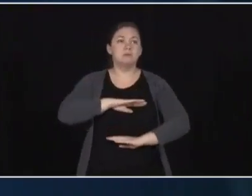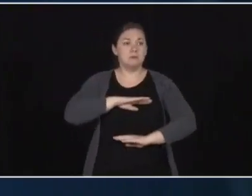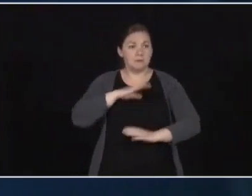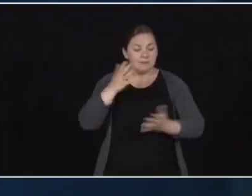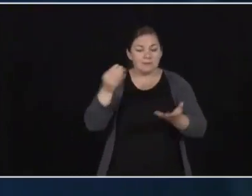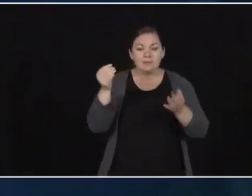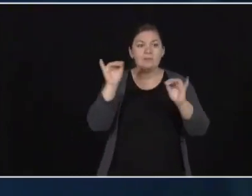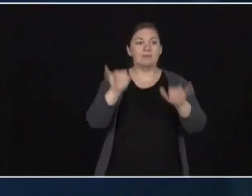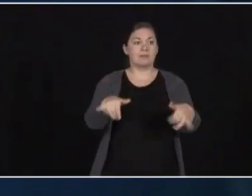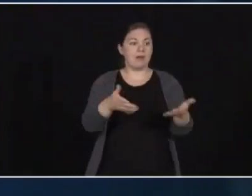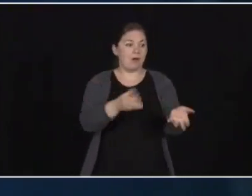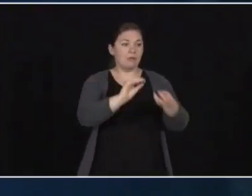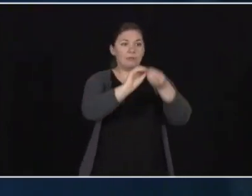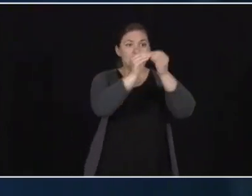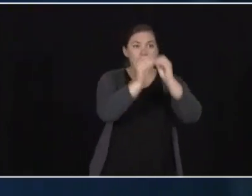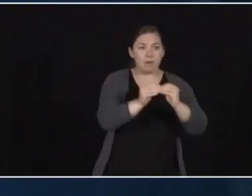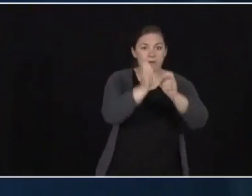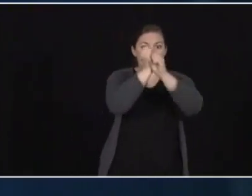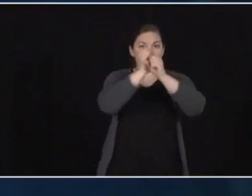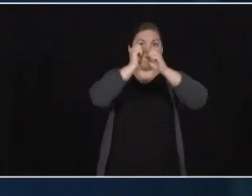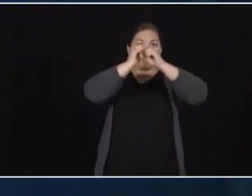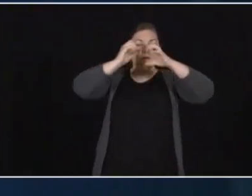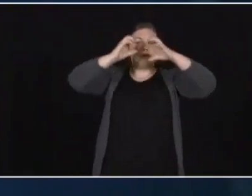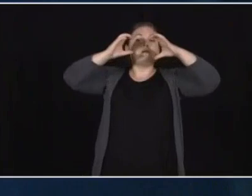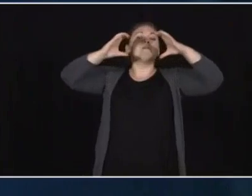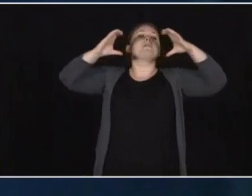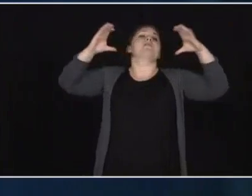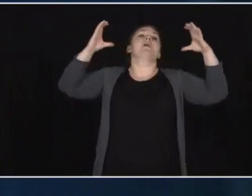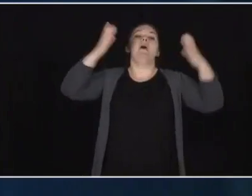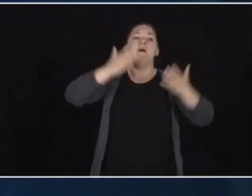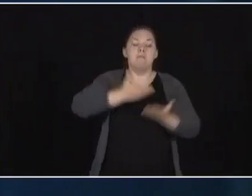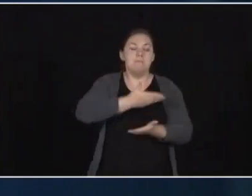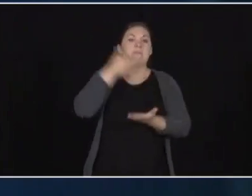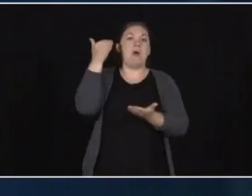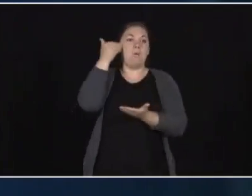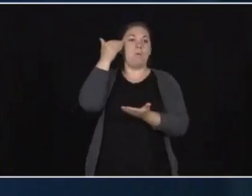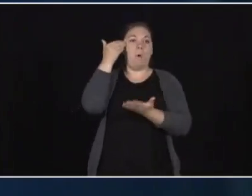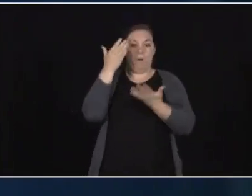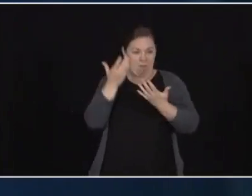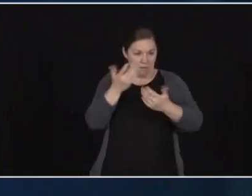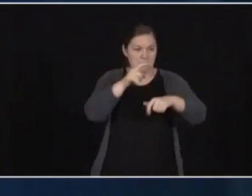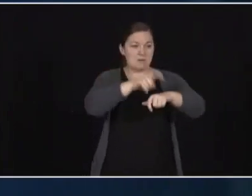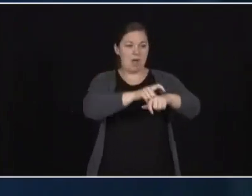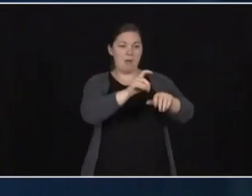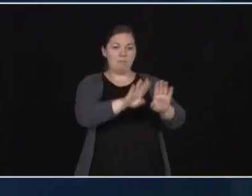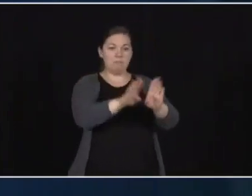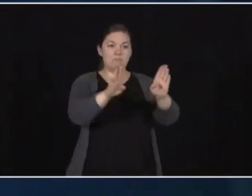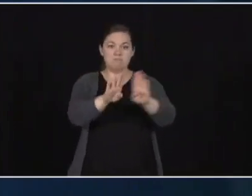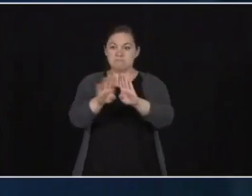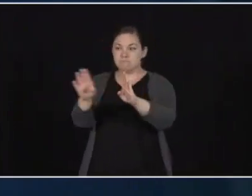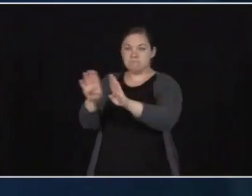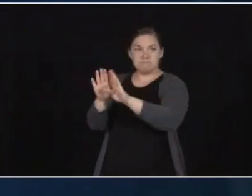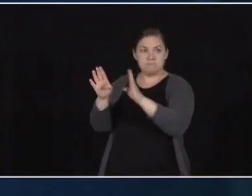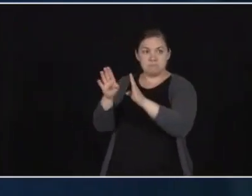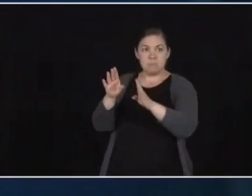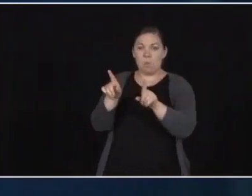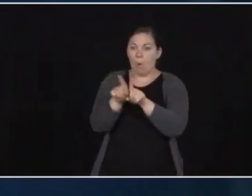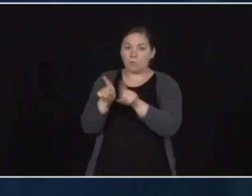economy in Ontario and likely more broadly we will inform others by the learnings we have.